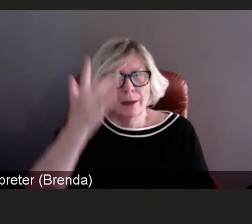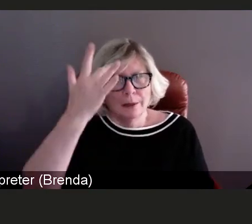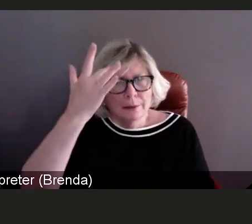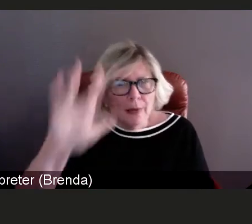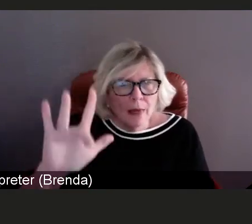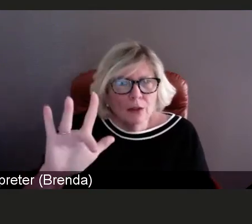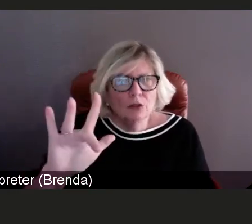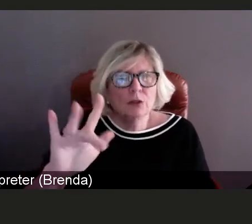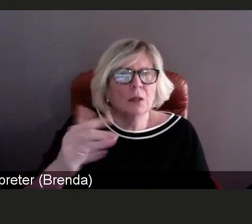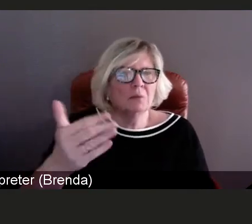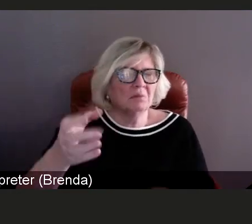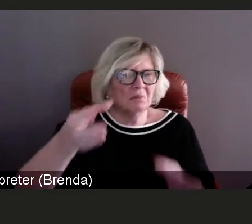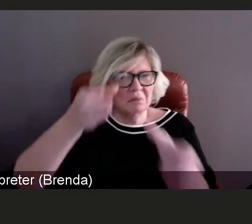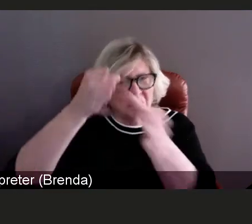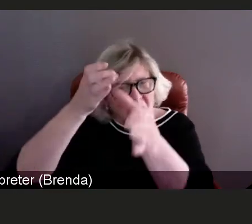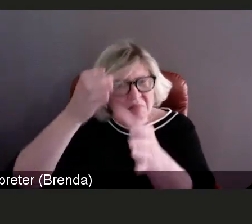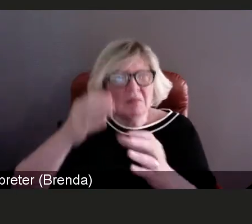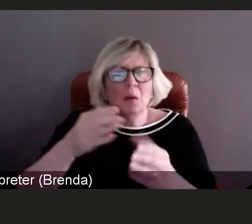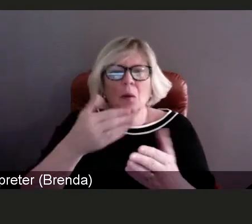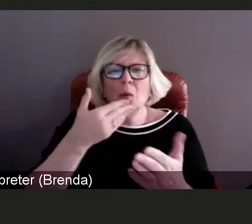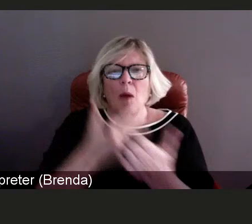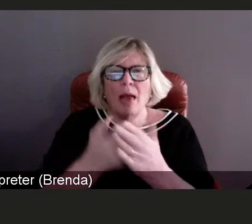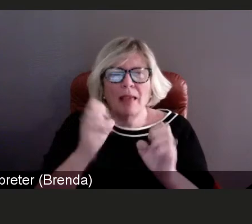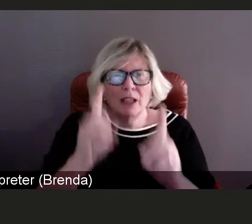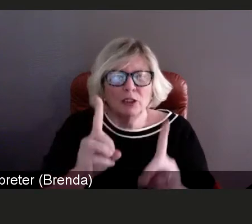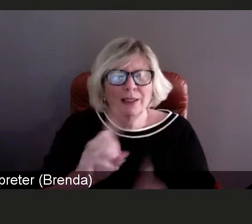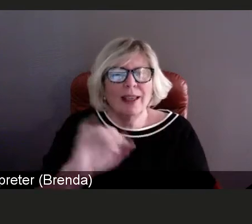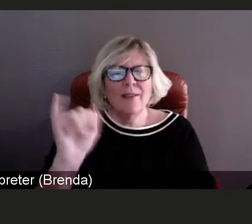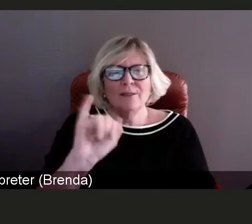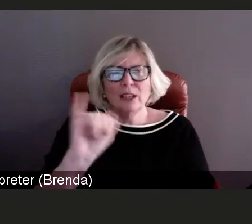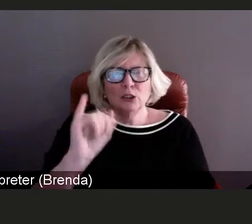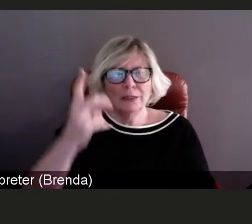educated infectious disease specialist